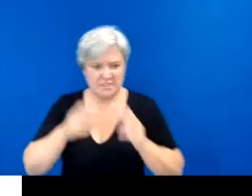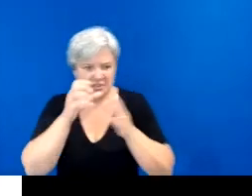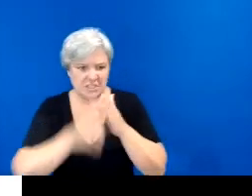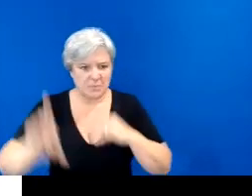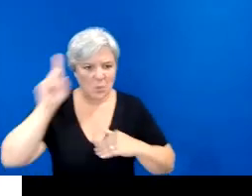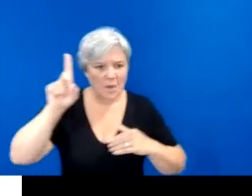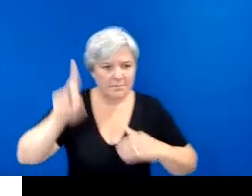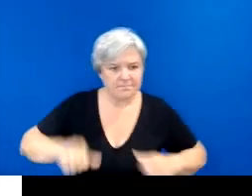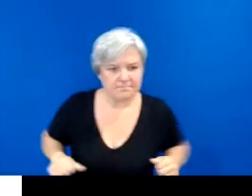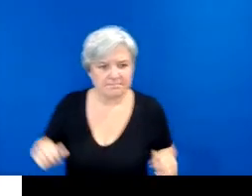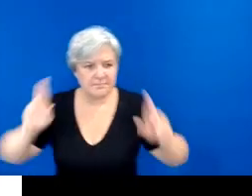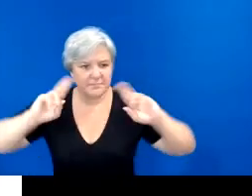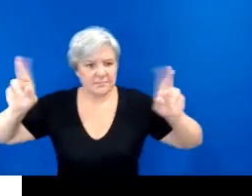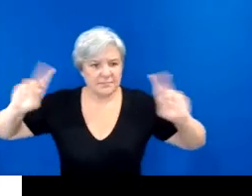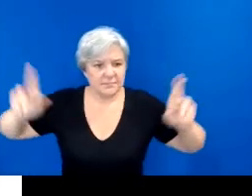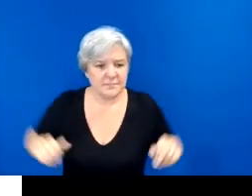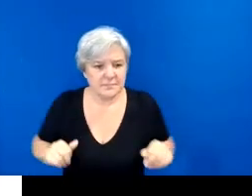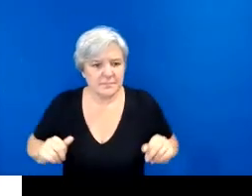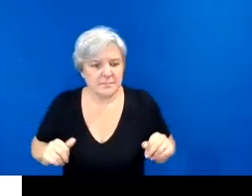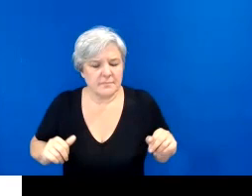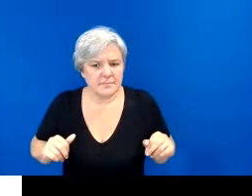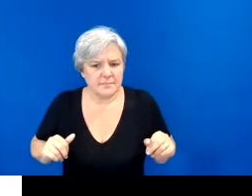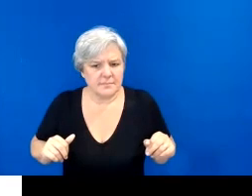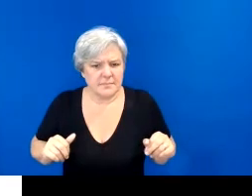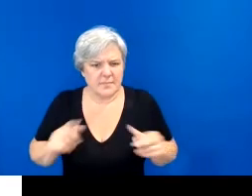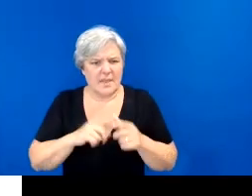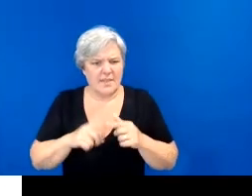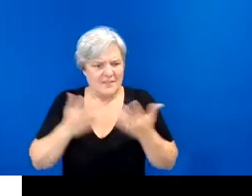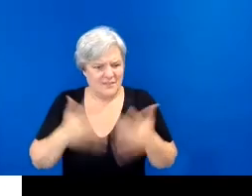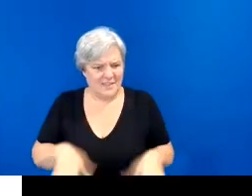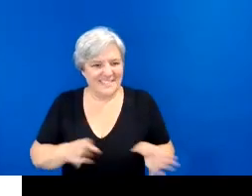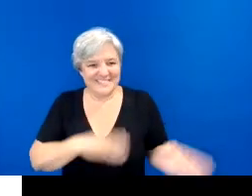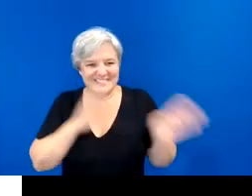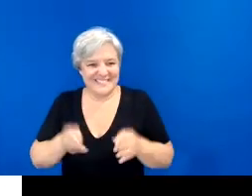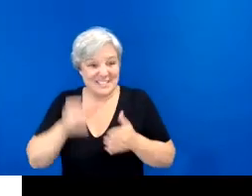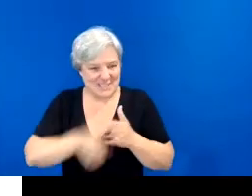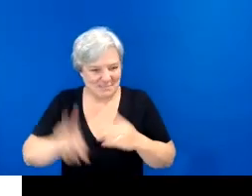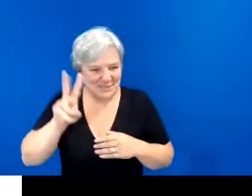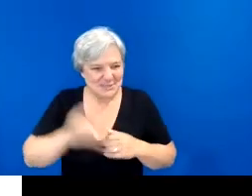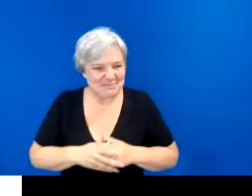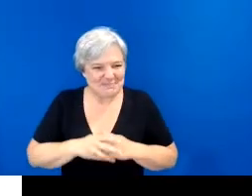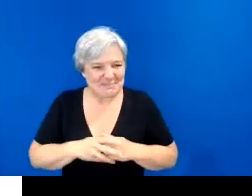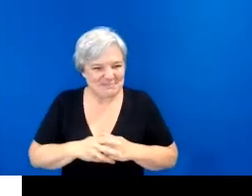And then I taught chapter one, and then when I was done with that, I taught chapter two, and then I was done with that Chapter three.